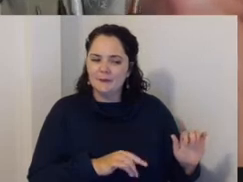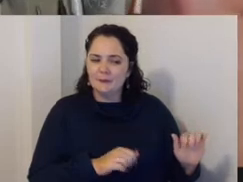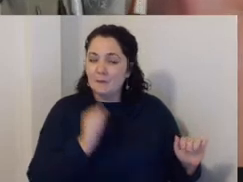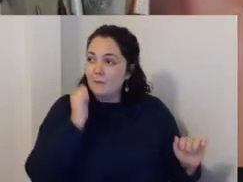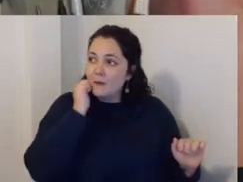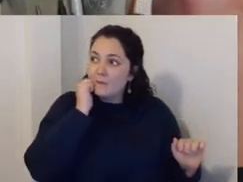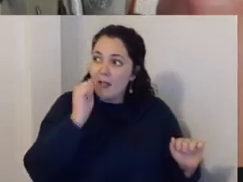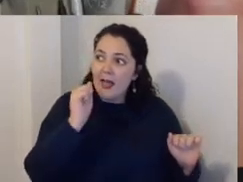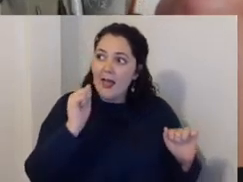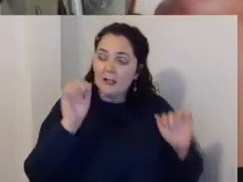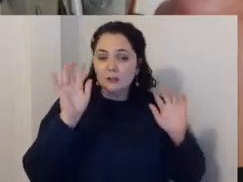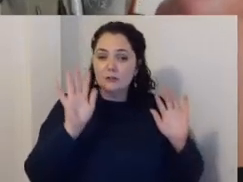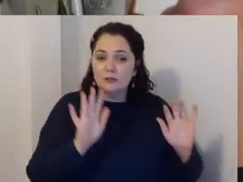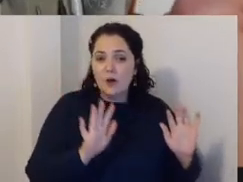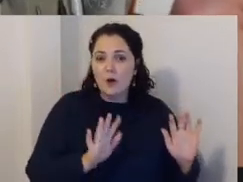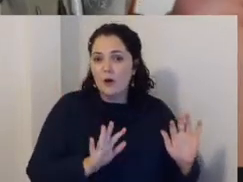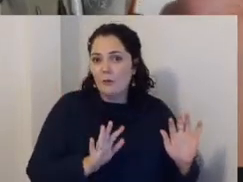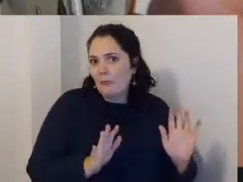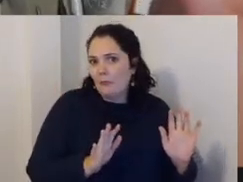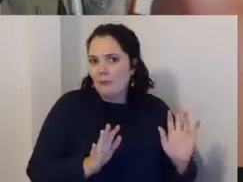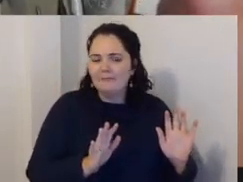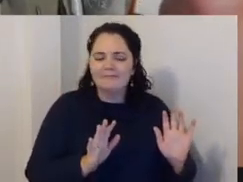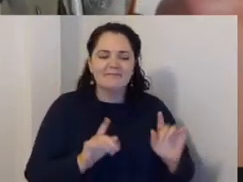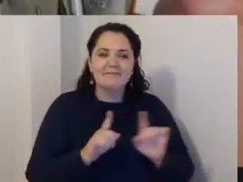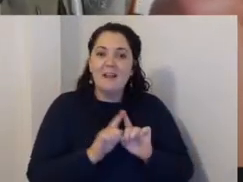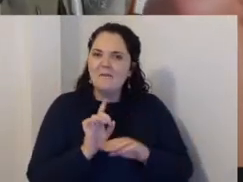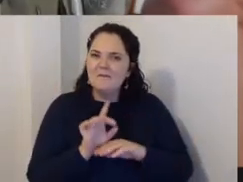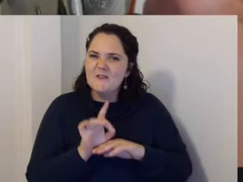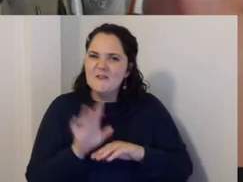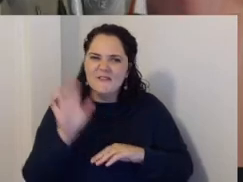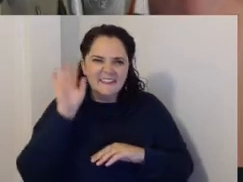a thing? Is that a movie? Maybe, I don't know Alright so we're just gonna let it rain down there